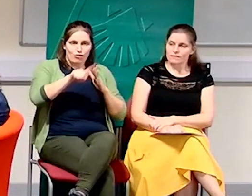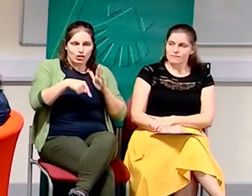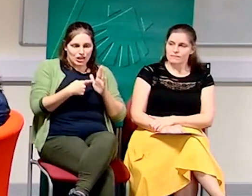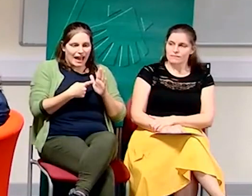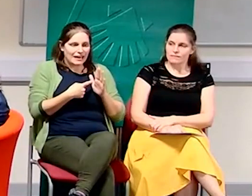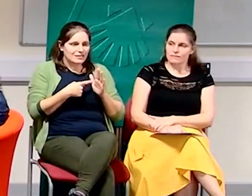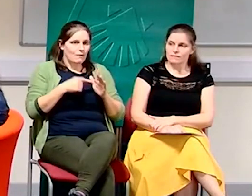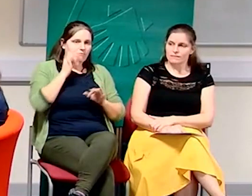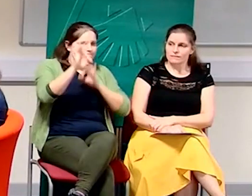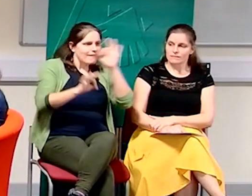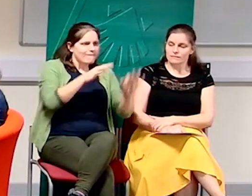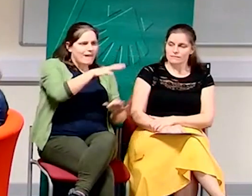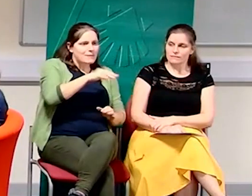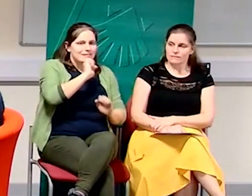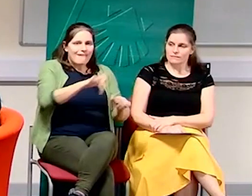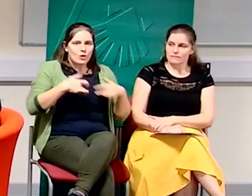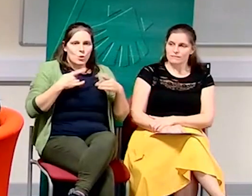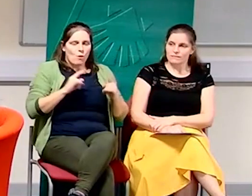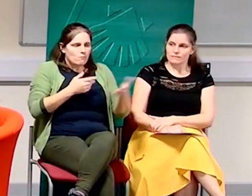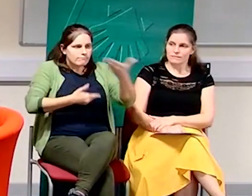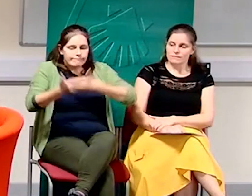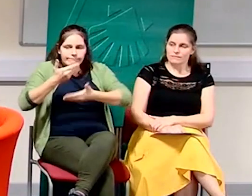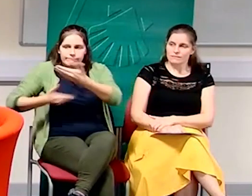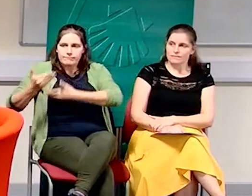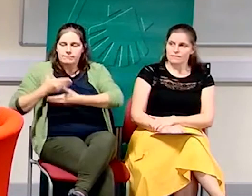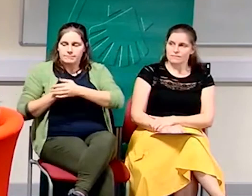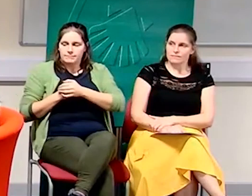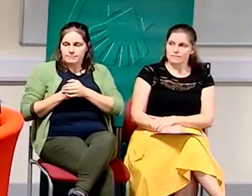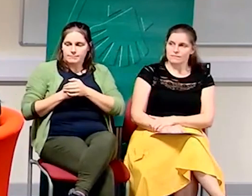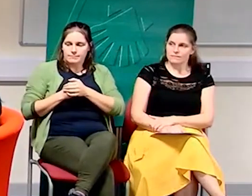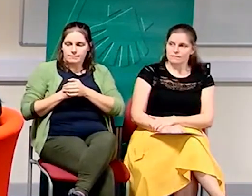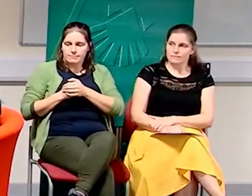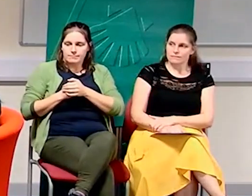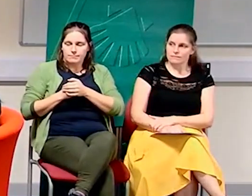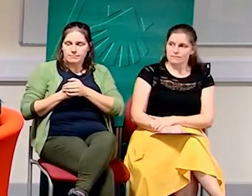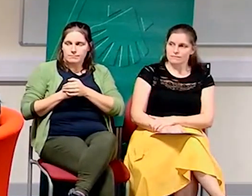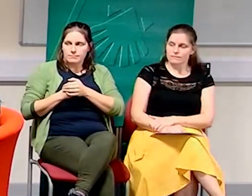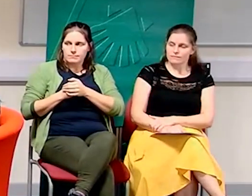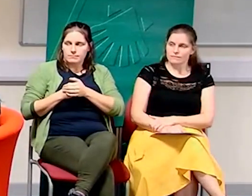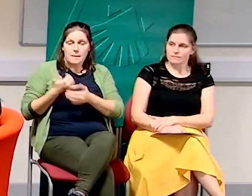told us and especially I don't know if if this if you could you saw this with the families you